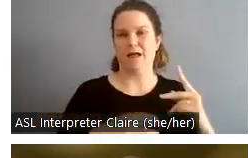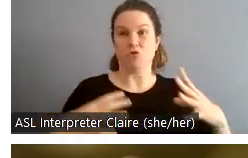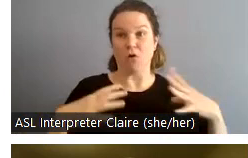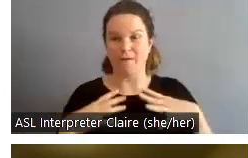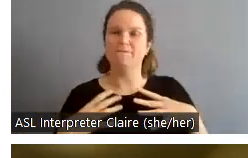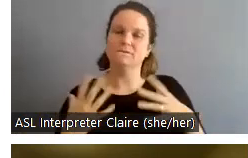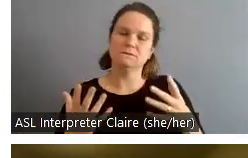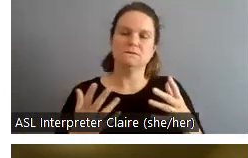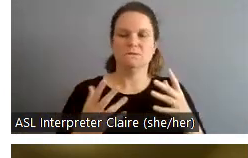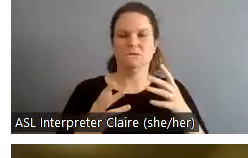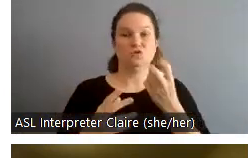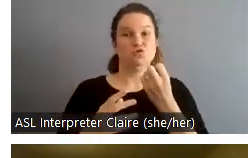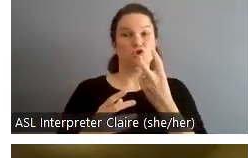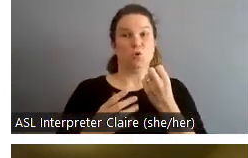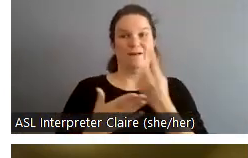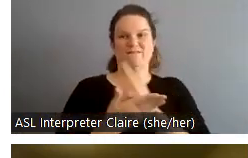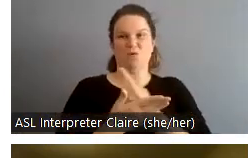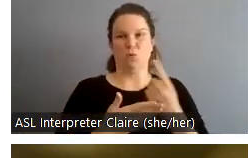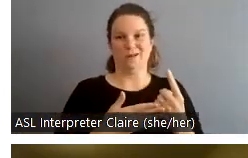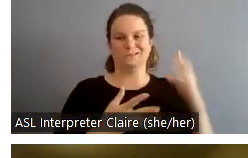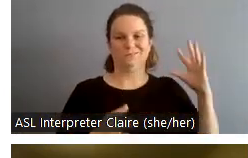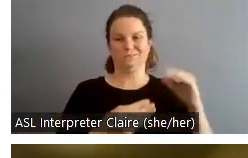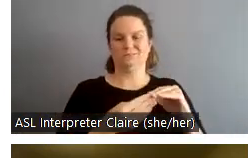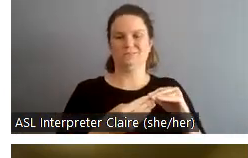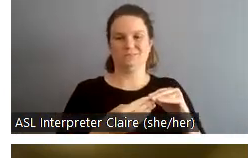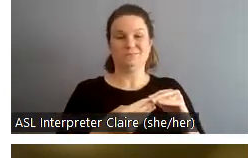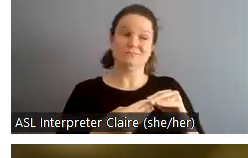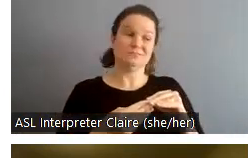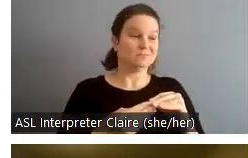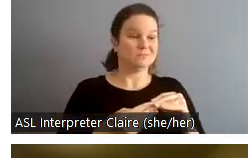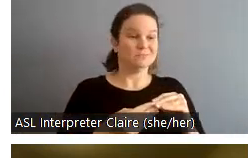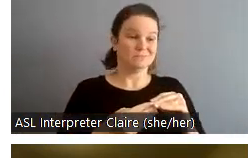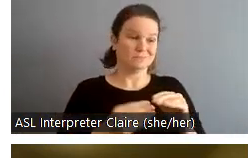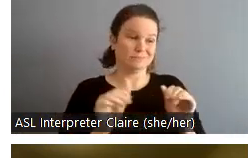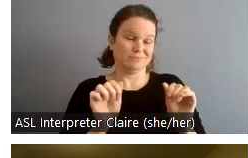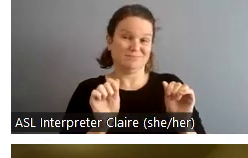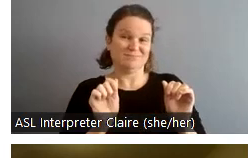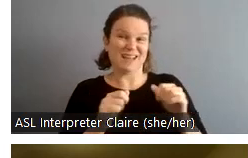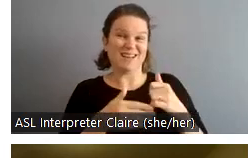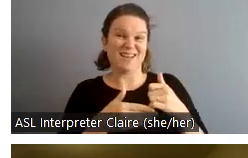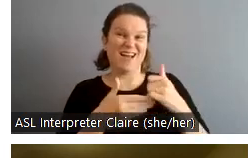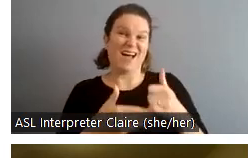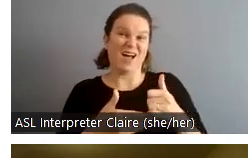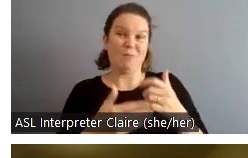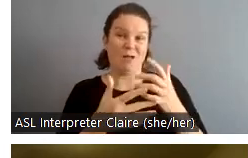you know, 12 weeks that can be a pretty helpful sort of- well, it can be